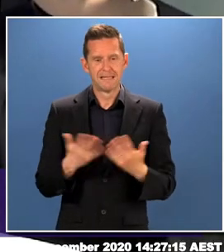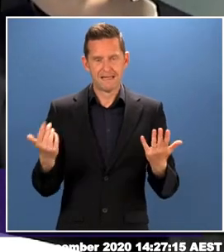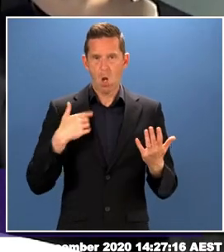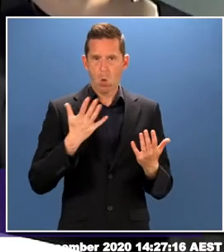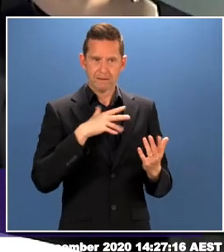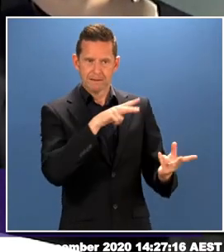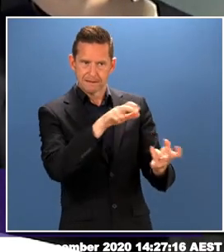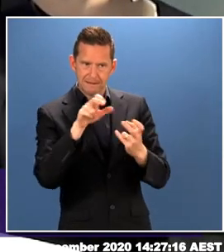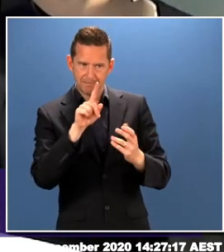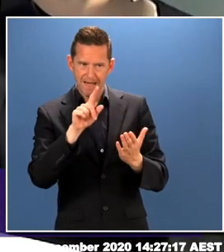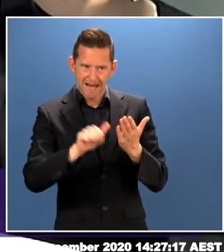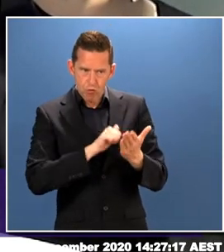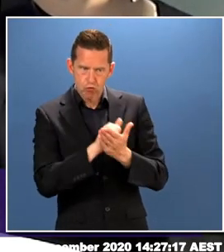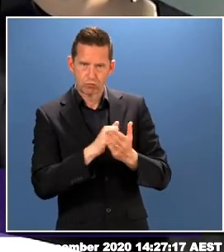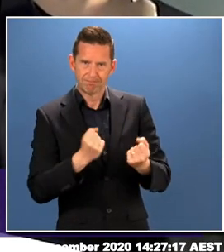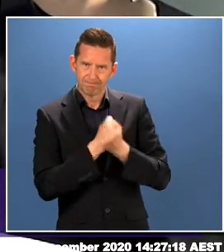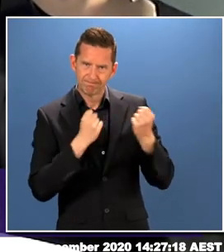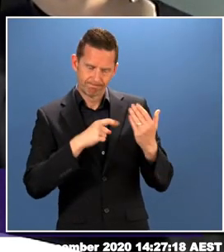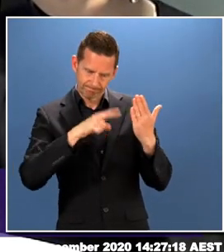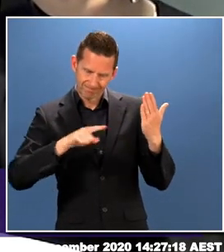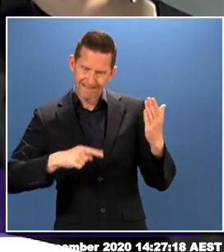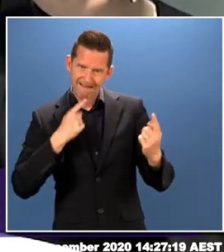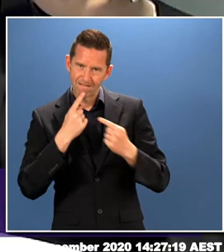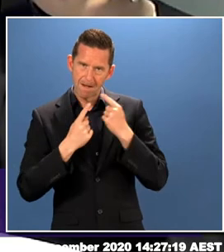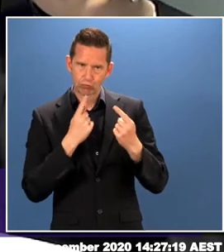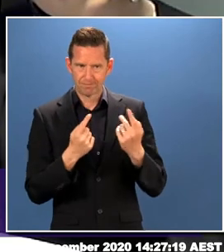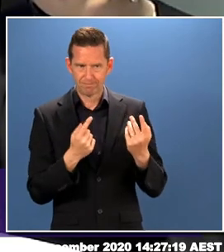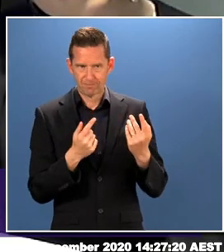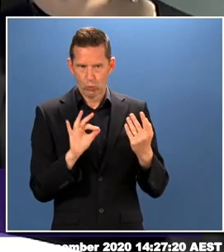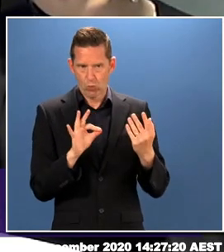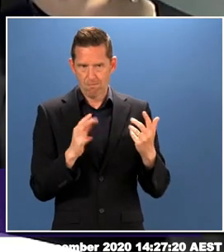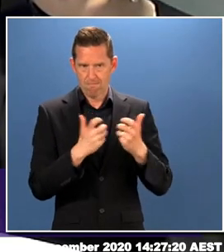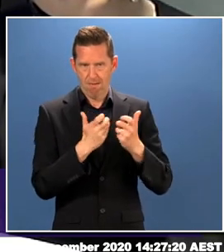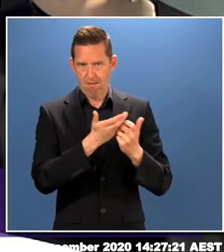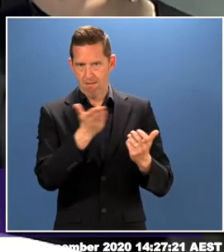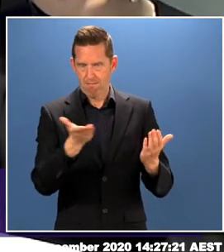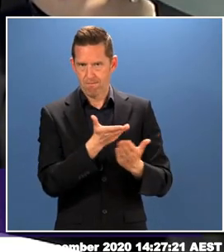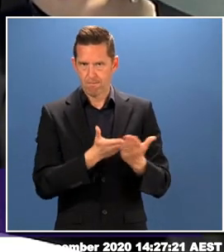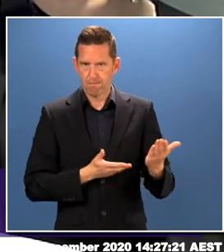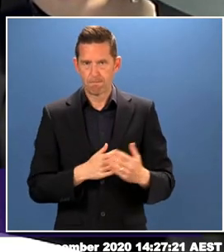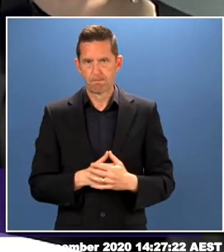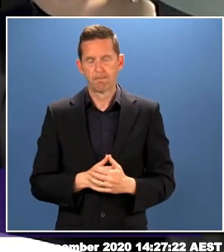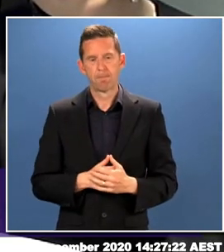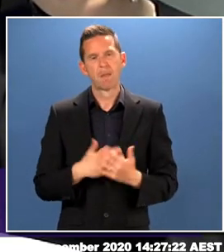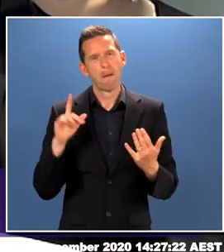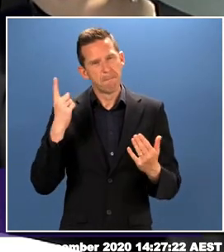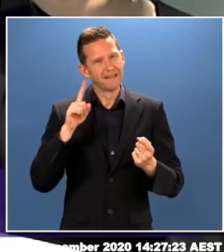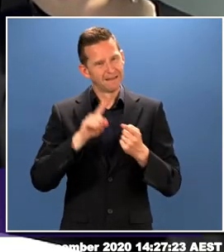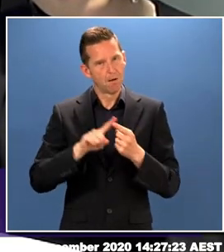timely data. And despite that limited data and research, it is clear that LGBTI people